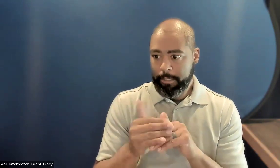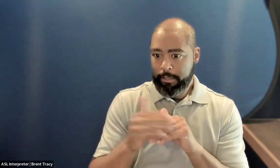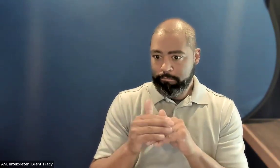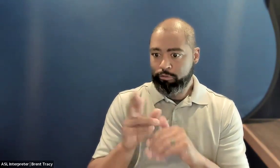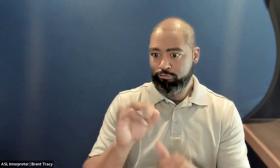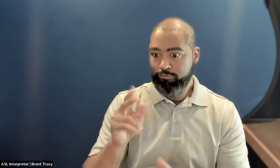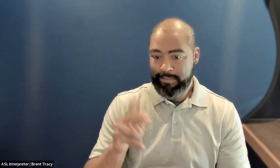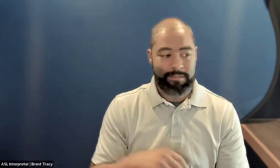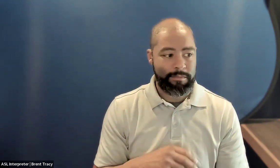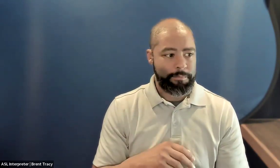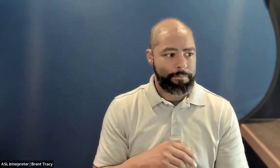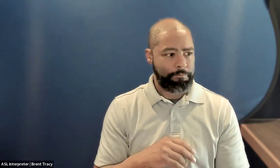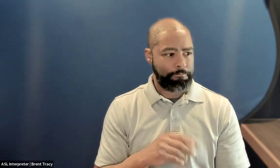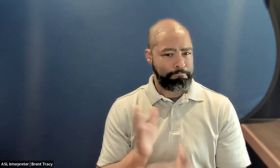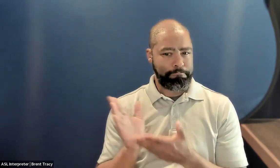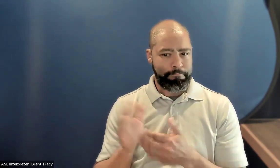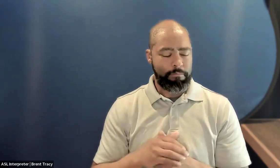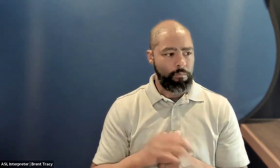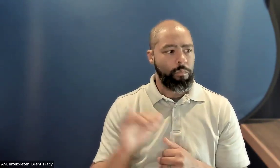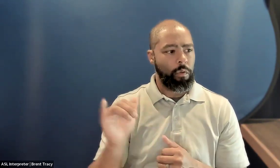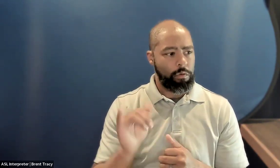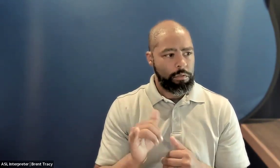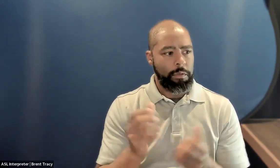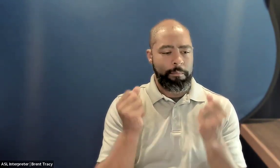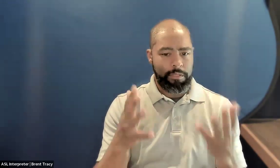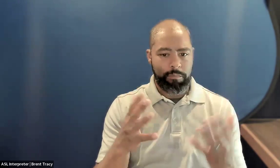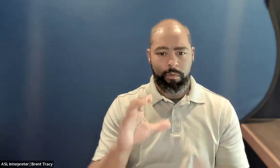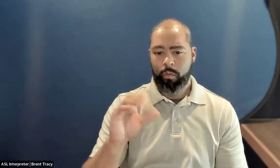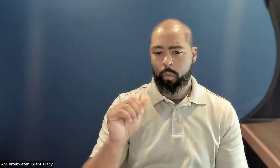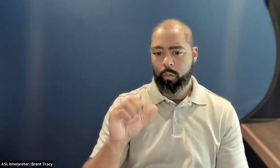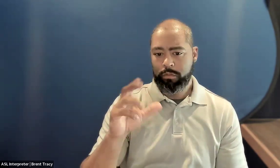values for multiple coastal flooding parameters for the